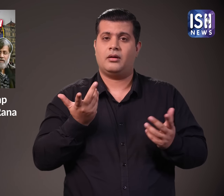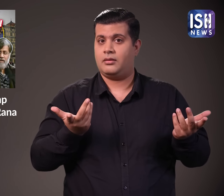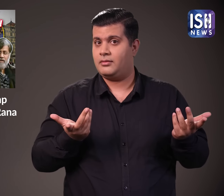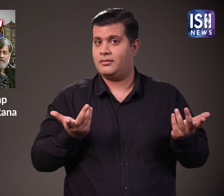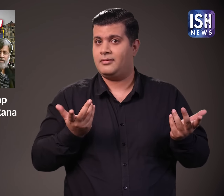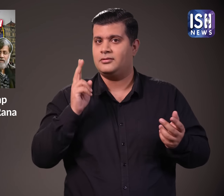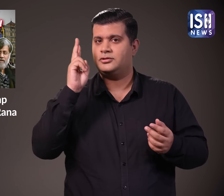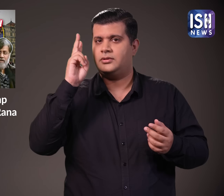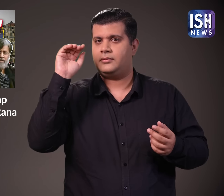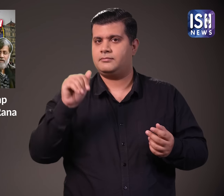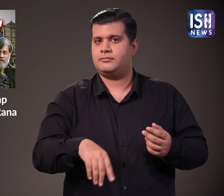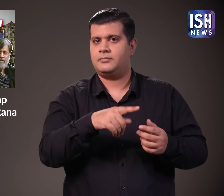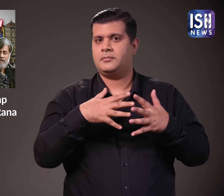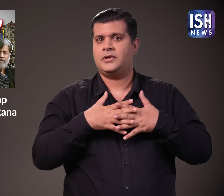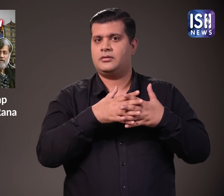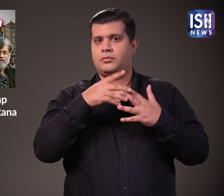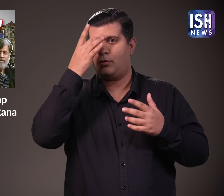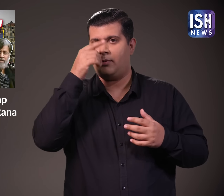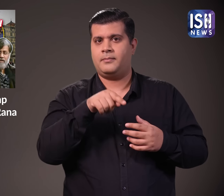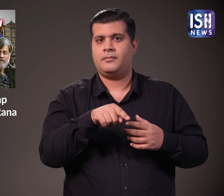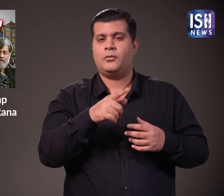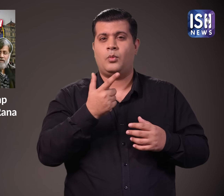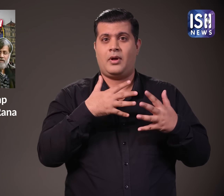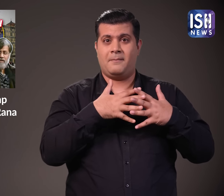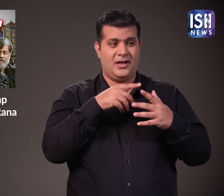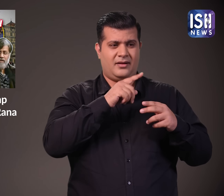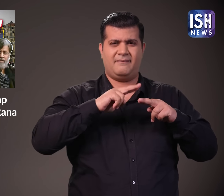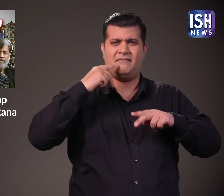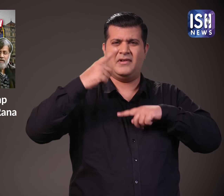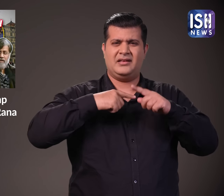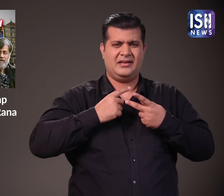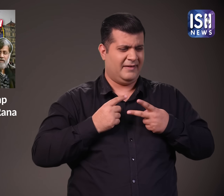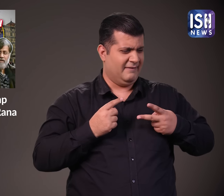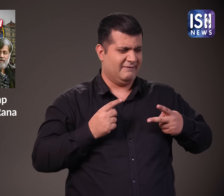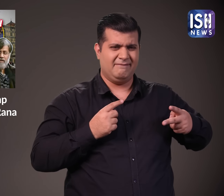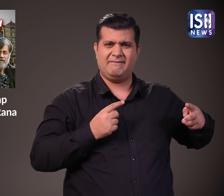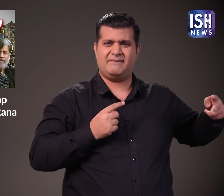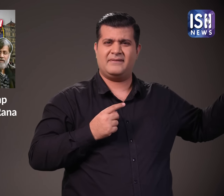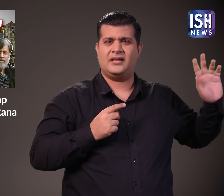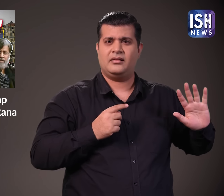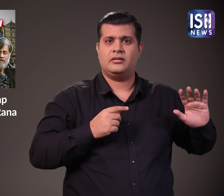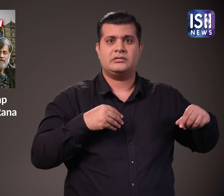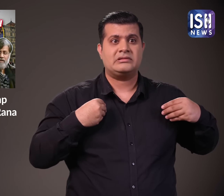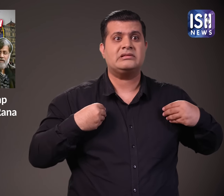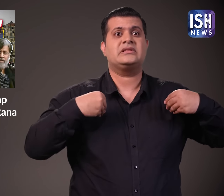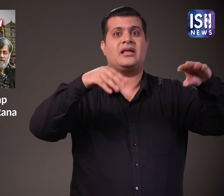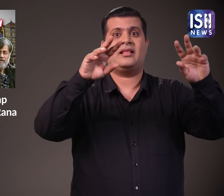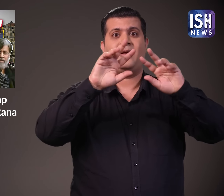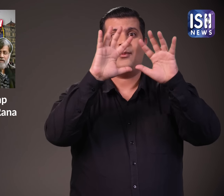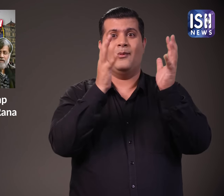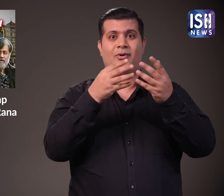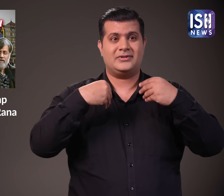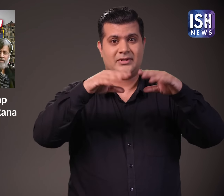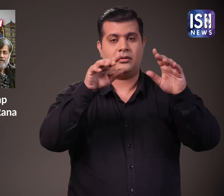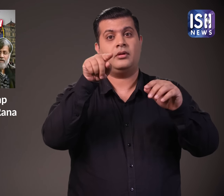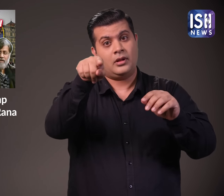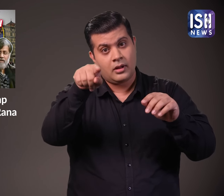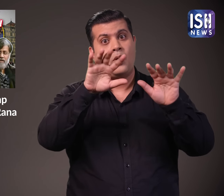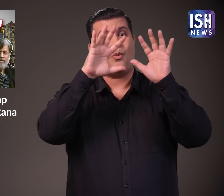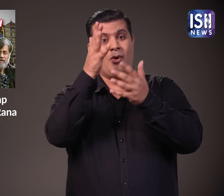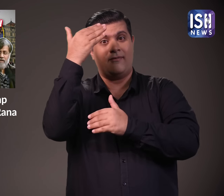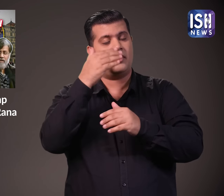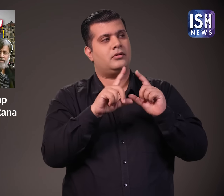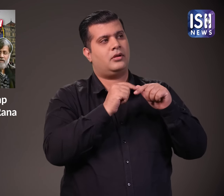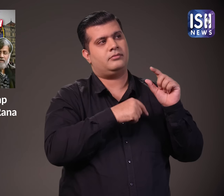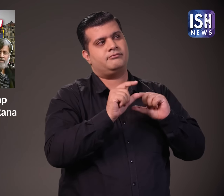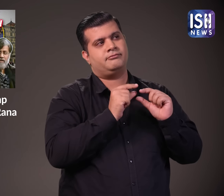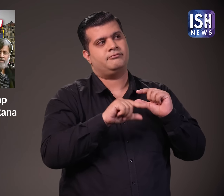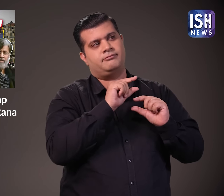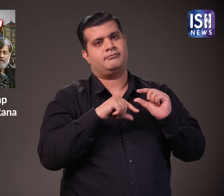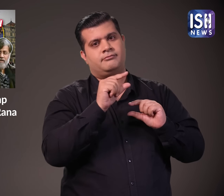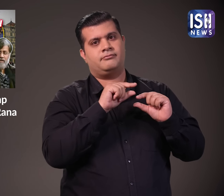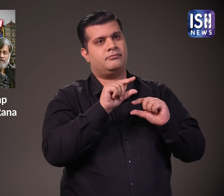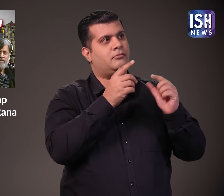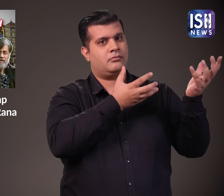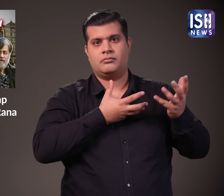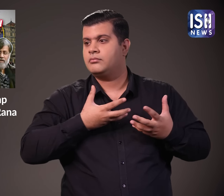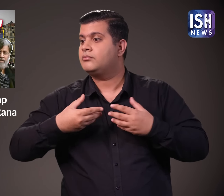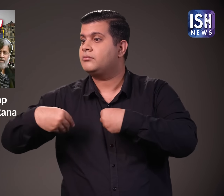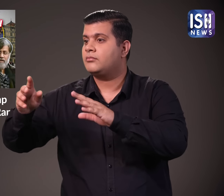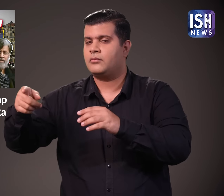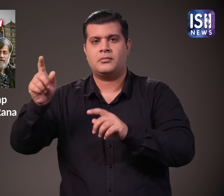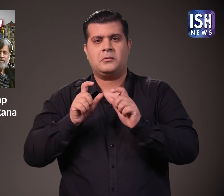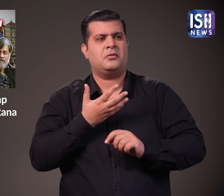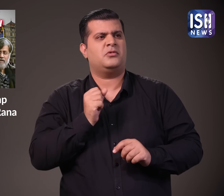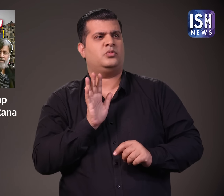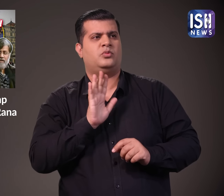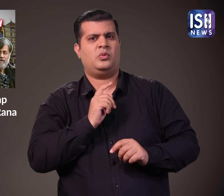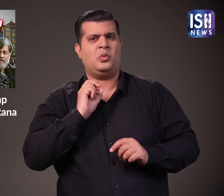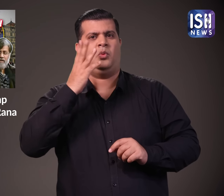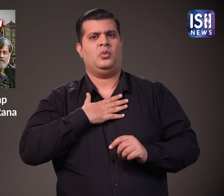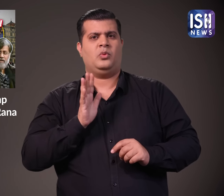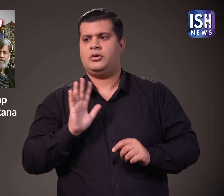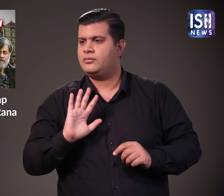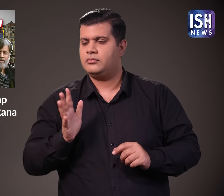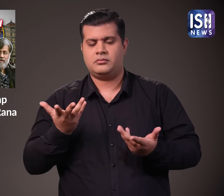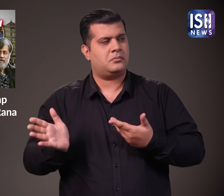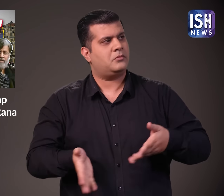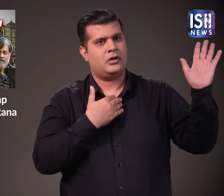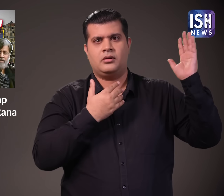US goods that were exported became expensive due to extra tariffs, causing a drop in sales. This led to a stock market crash.